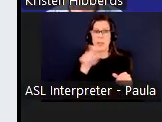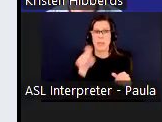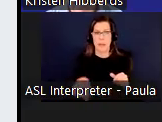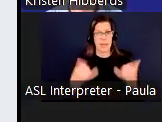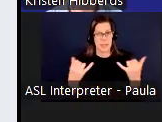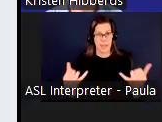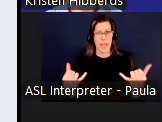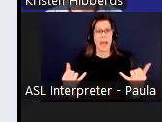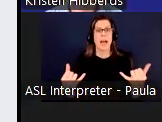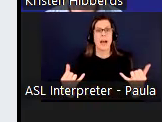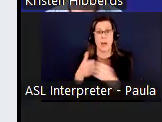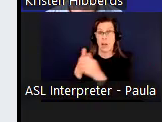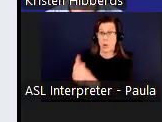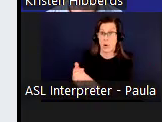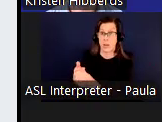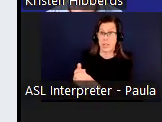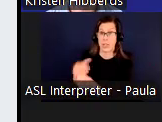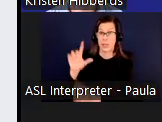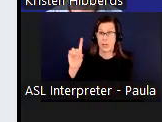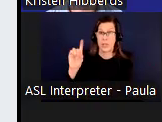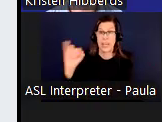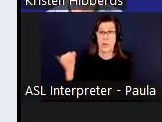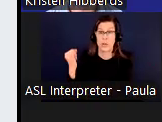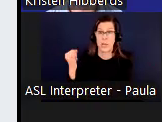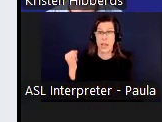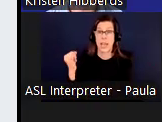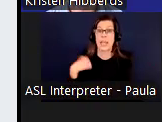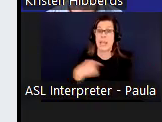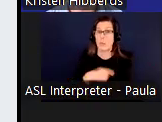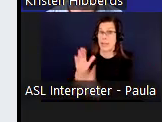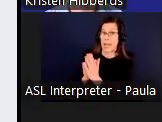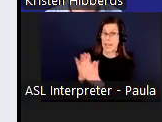and we ran that by DHS leadership as well to make sure that, you know,